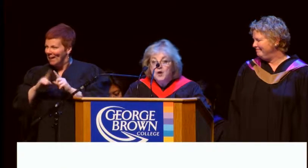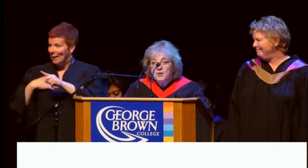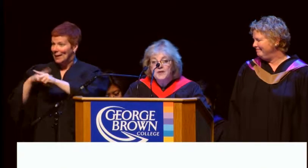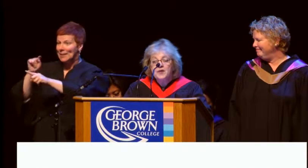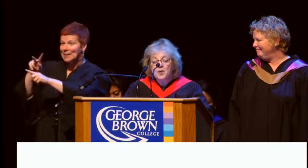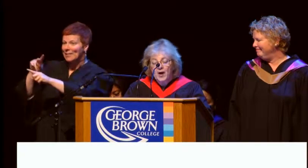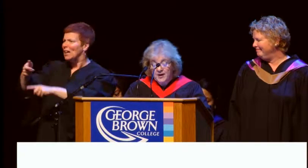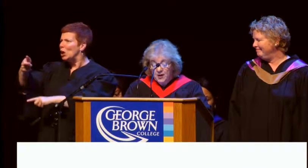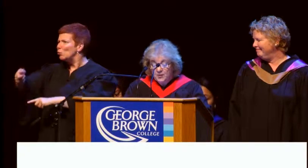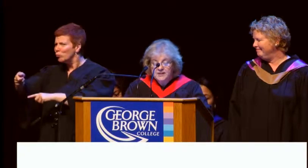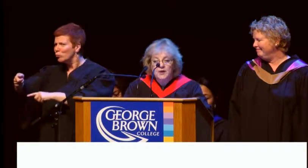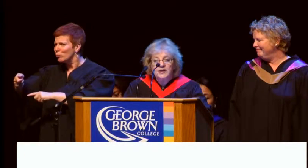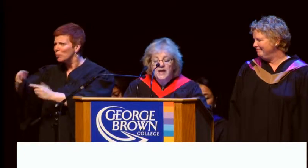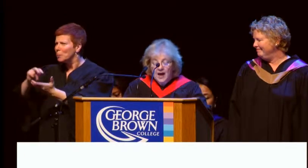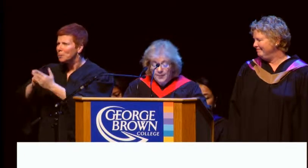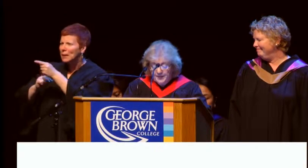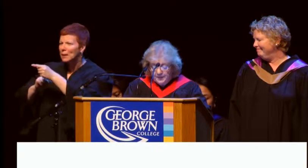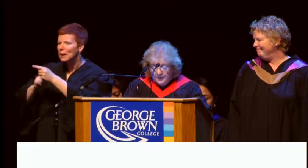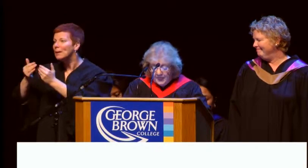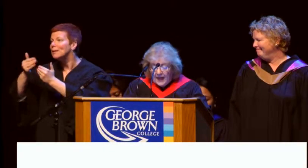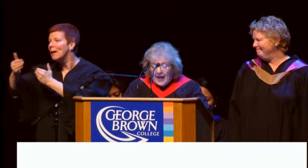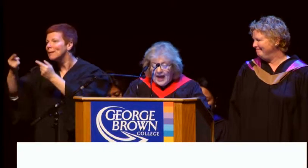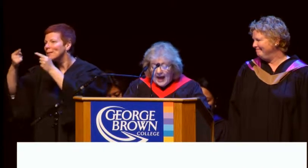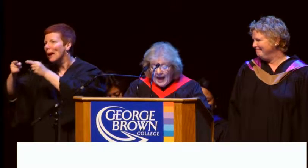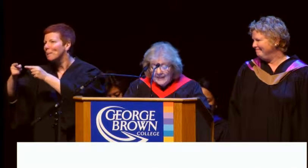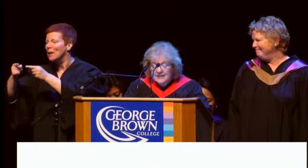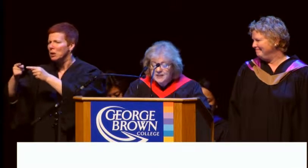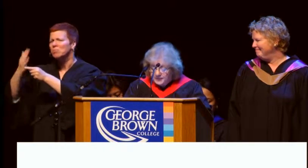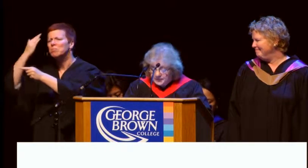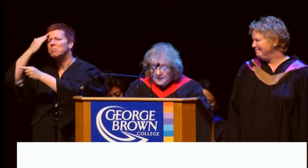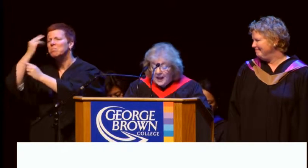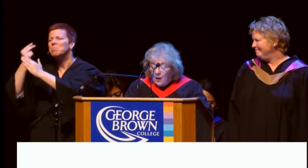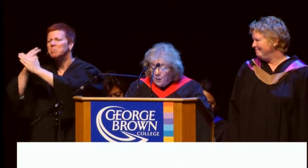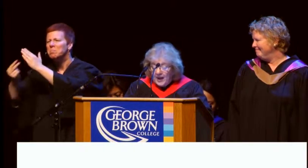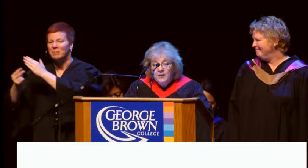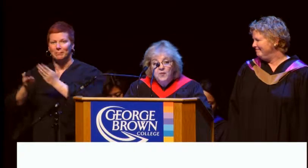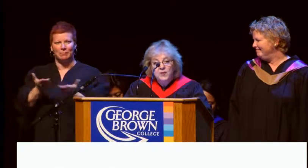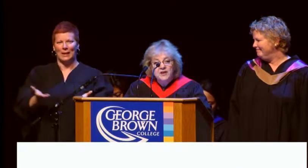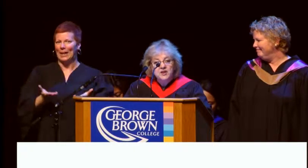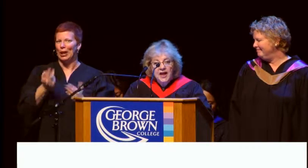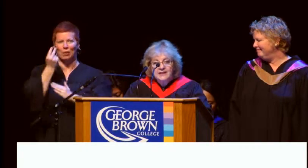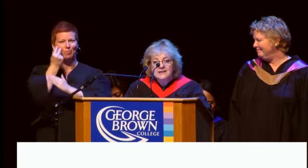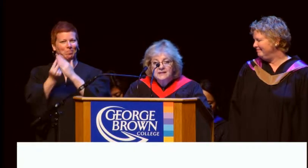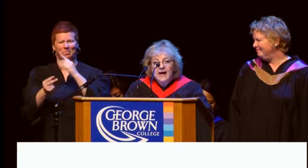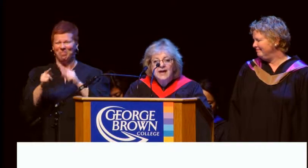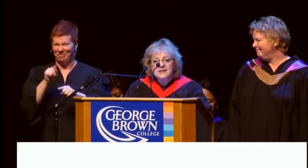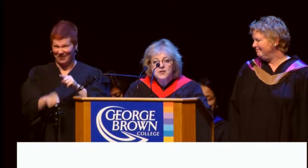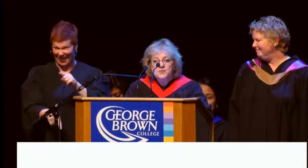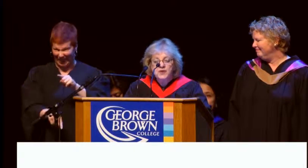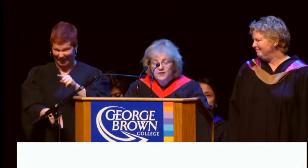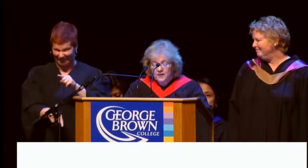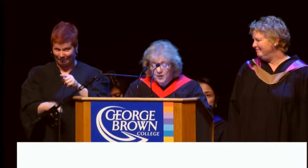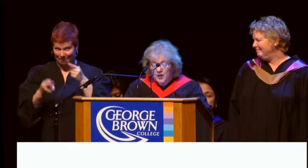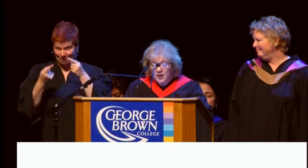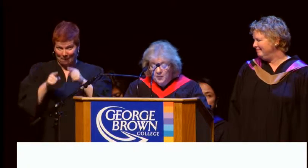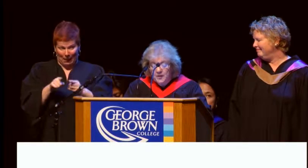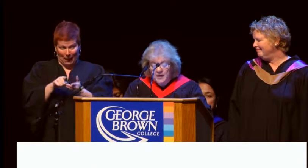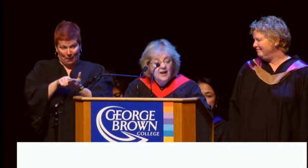YOU NEVER QUITE KNOW WHAT'S GOING TO HAPPEN, AND WHEN WE CHECKED LAST BEFORE WE CAME